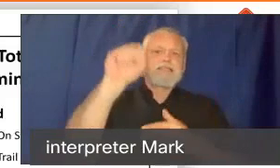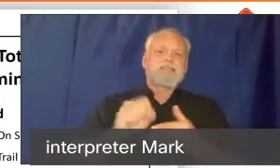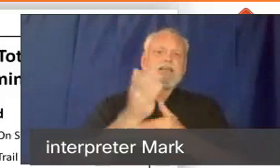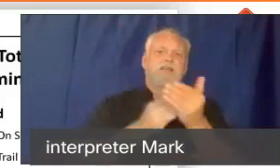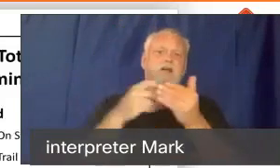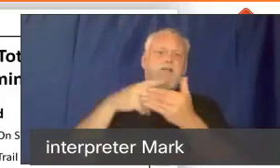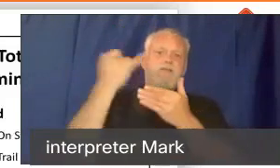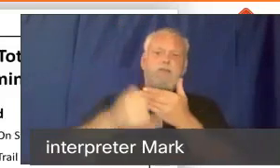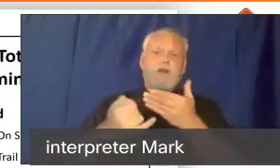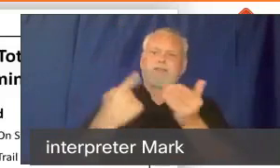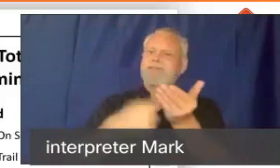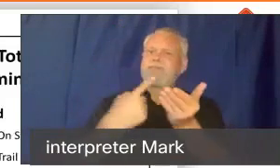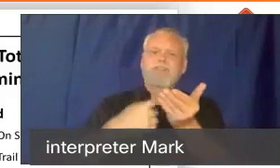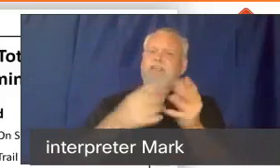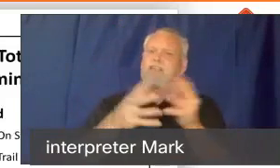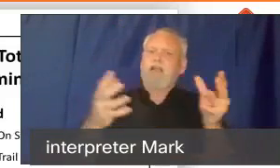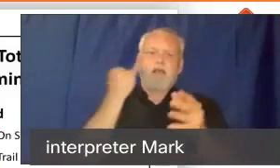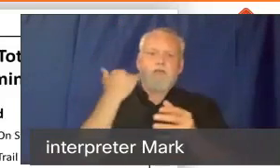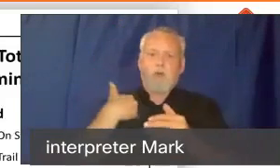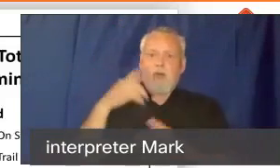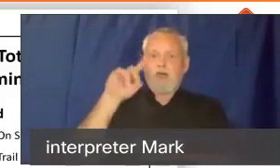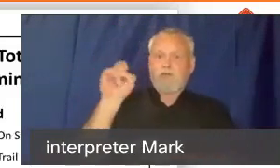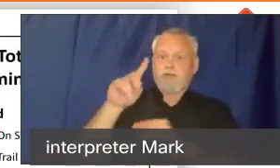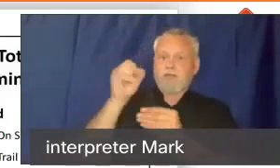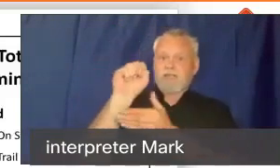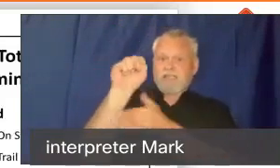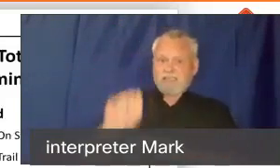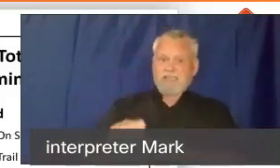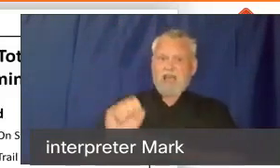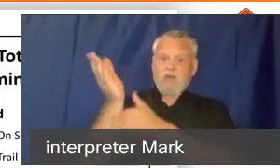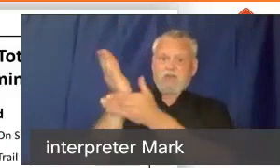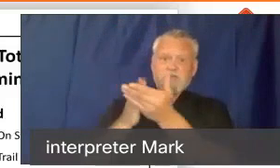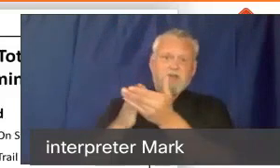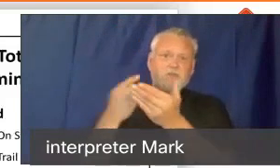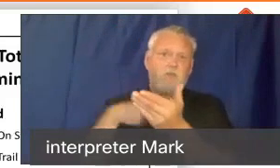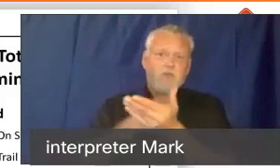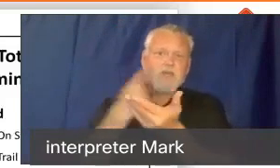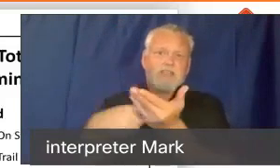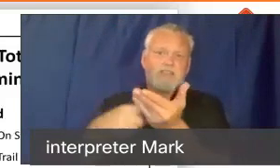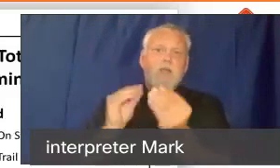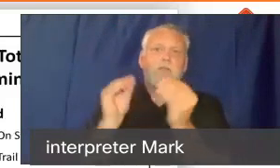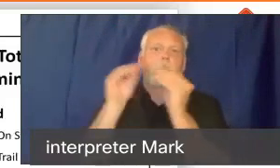If you have questions about the South side, we can discuss discuss that more after the presentation.